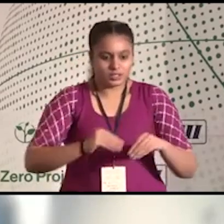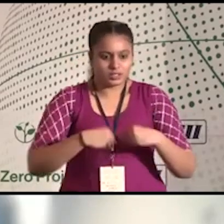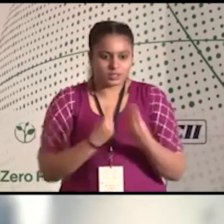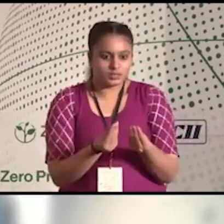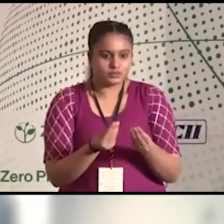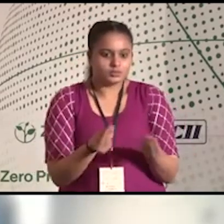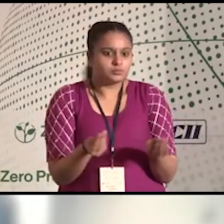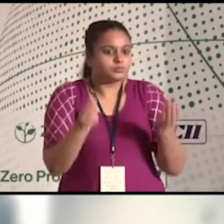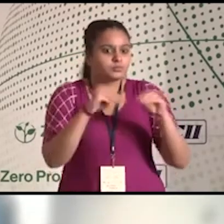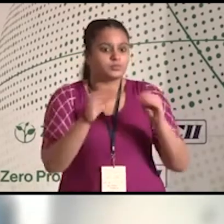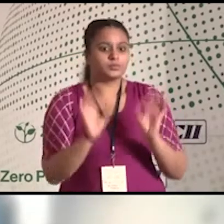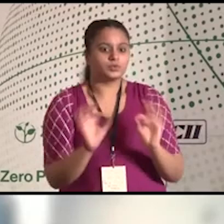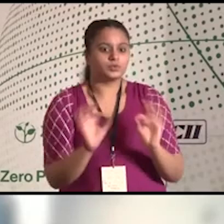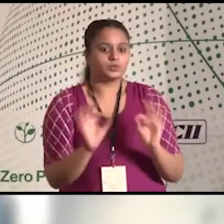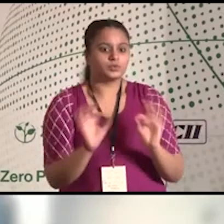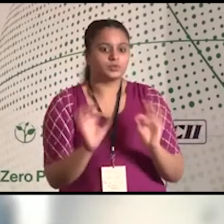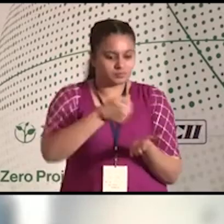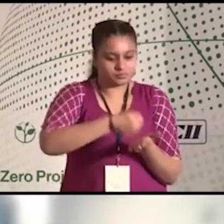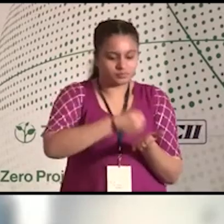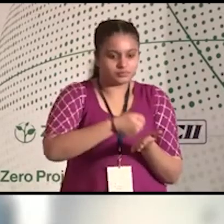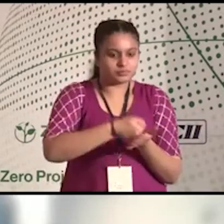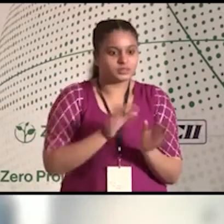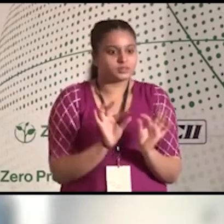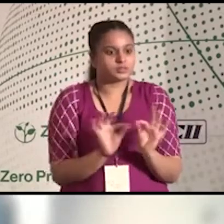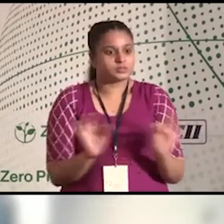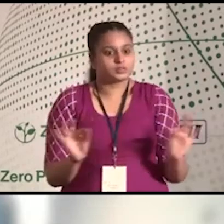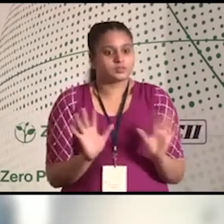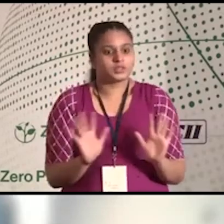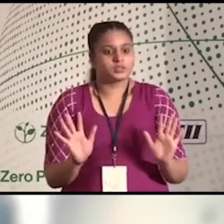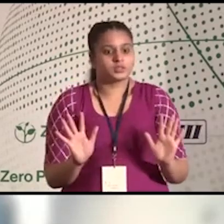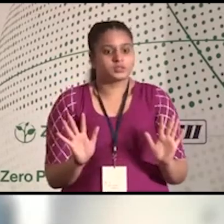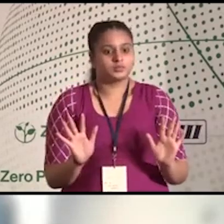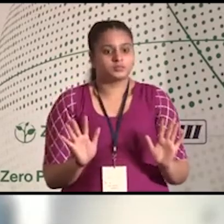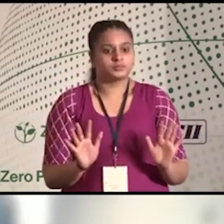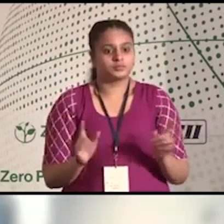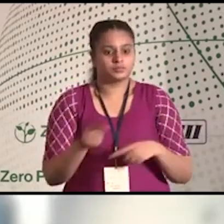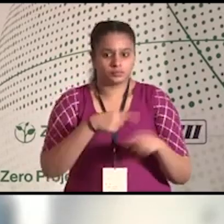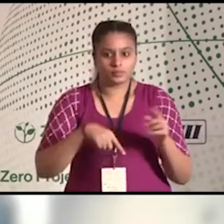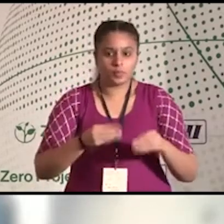It puts you on the baseline of where everyone else is providing materials.